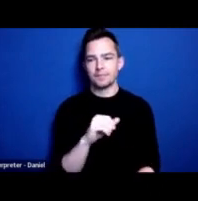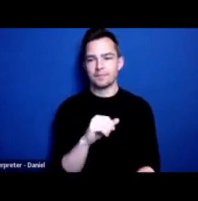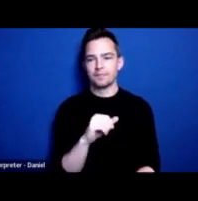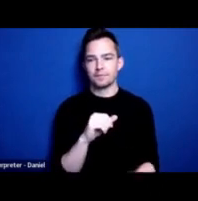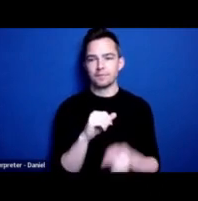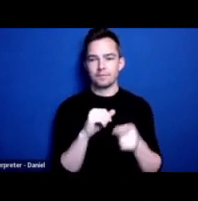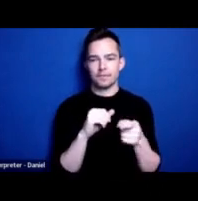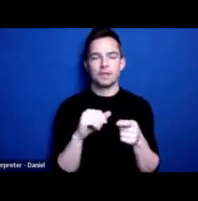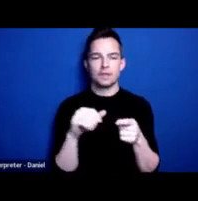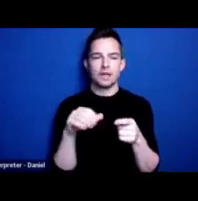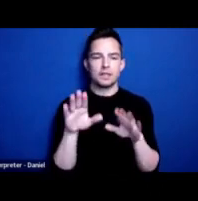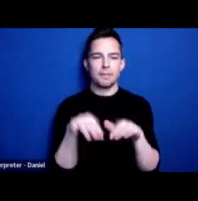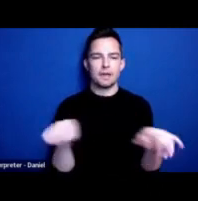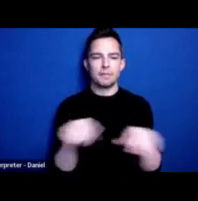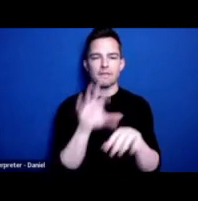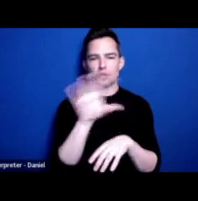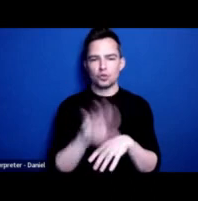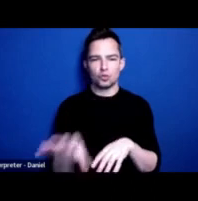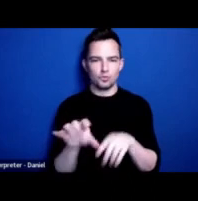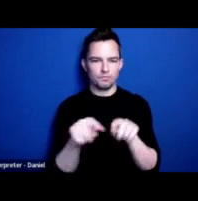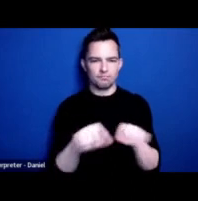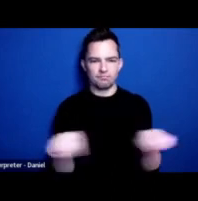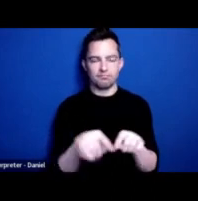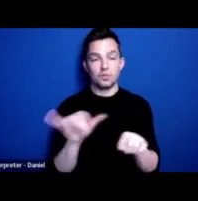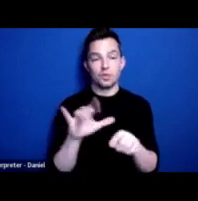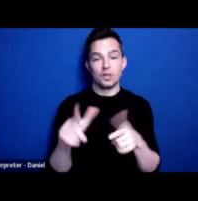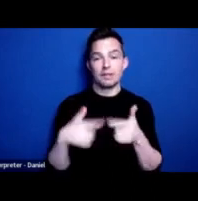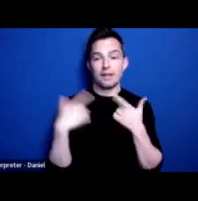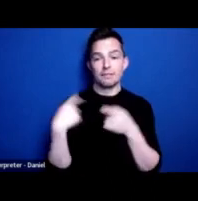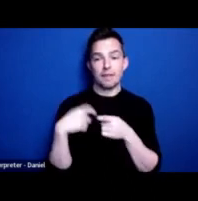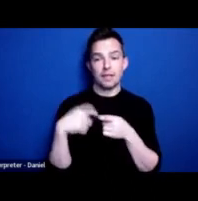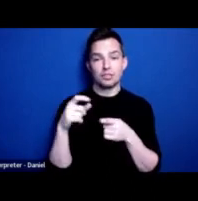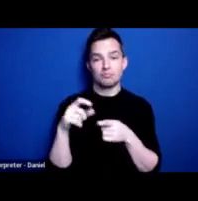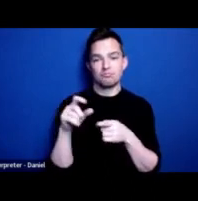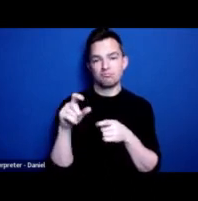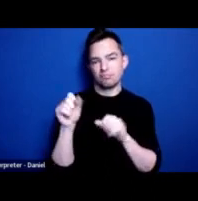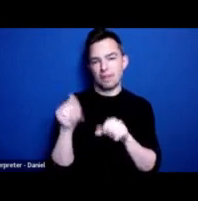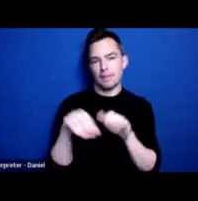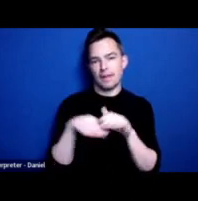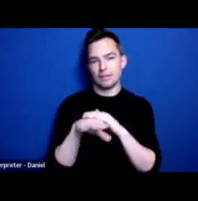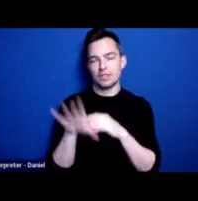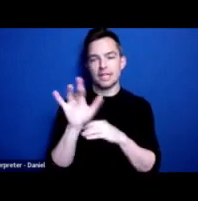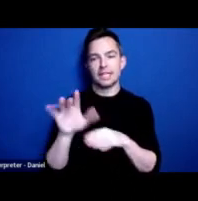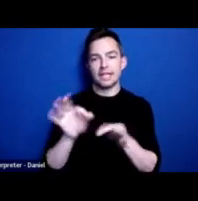bottom of your soon screen. In live Spanish interpretation can be accessed by clicking the interpretation button at the